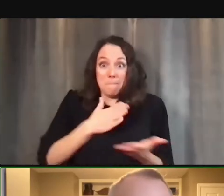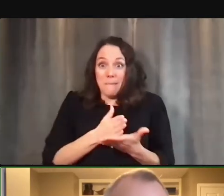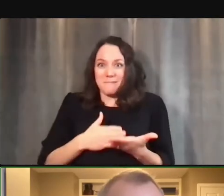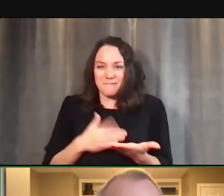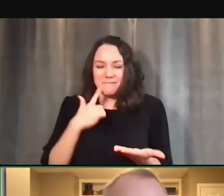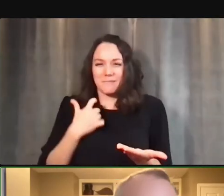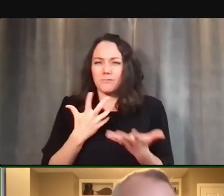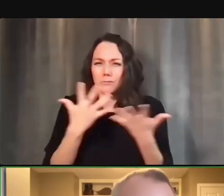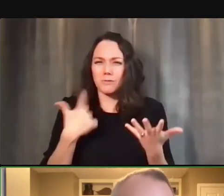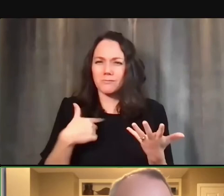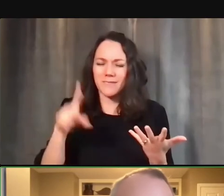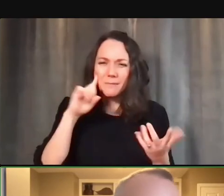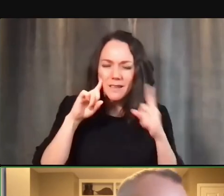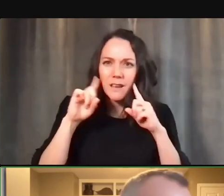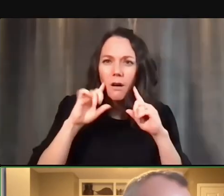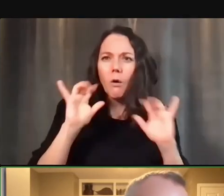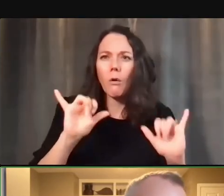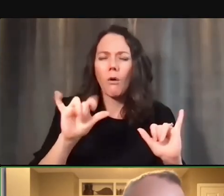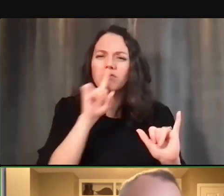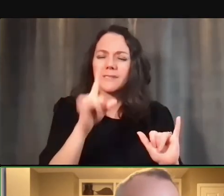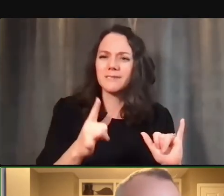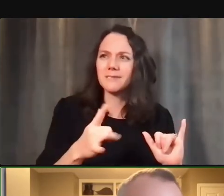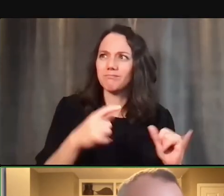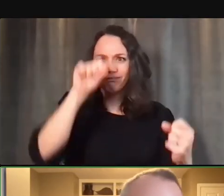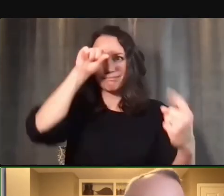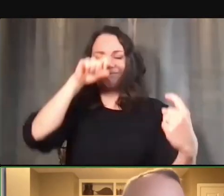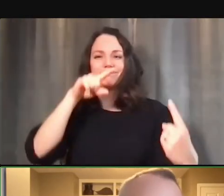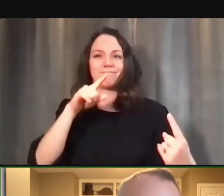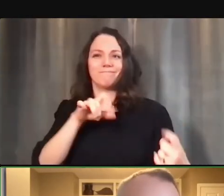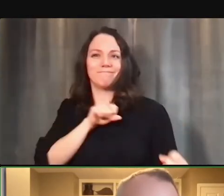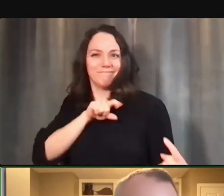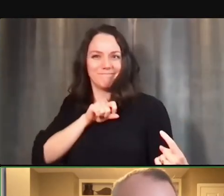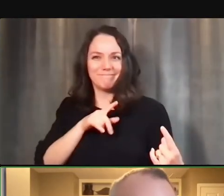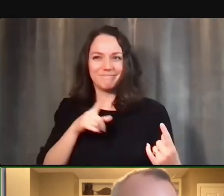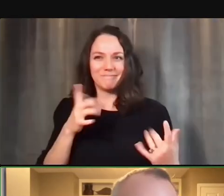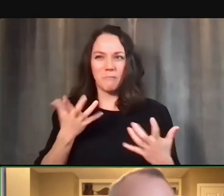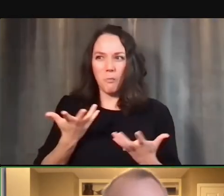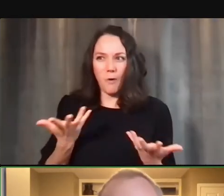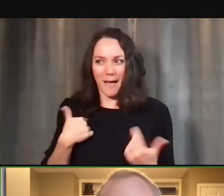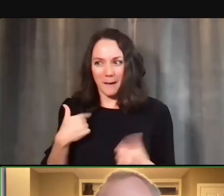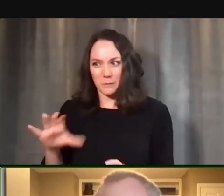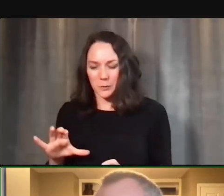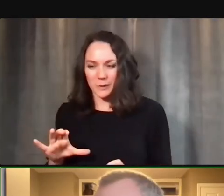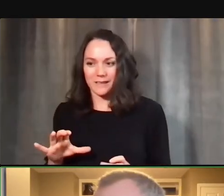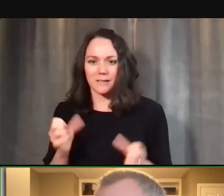of what I'm hearing resonates with the kind of work that I'm doing, and so much of us seems to be wanting to do right now.